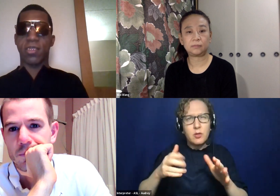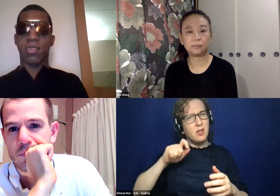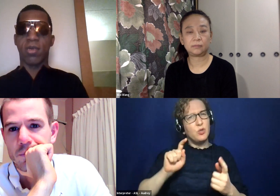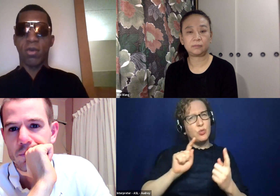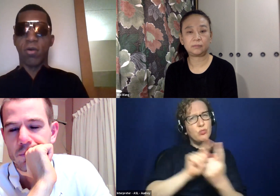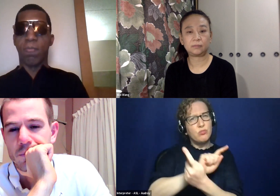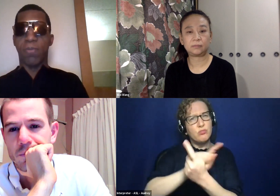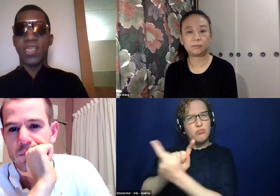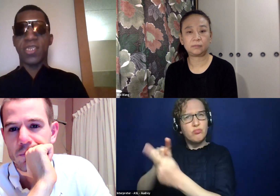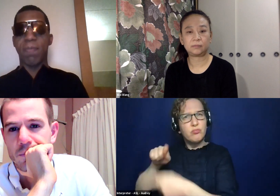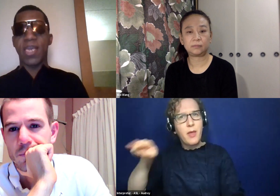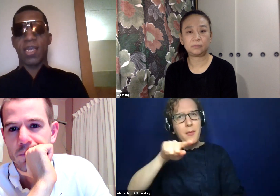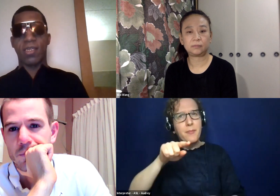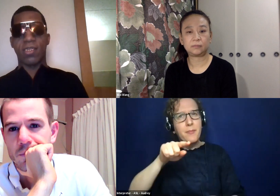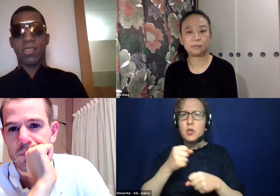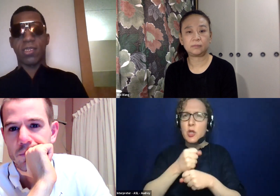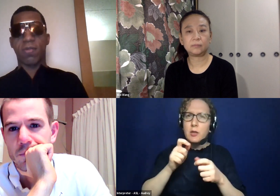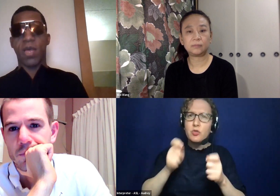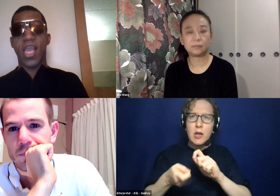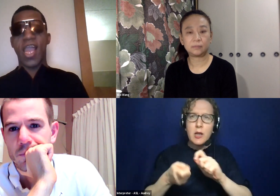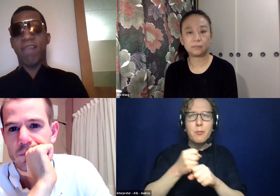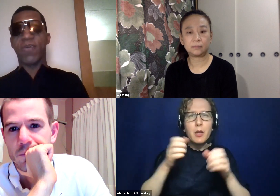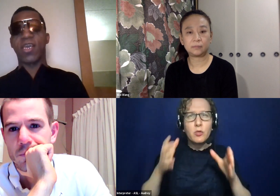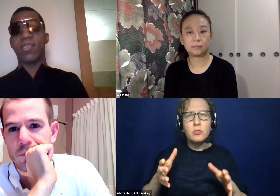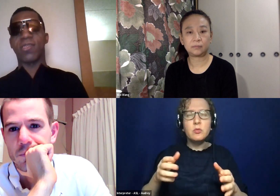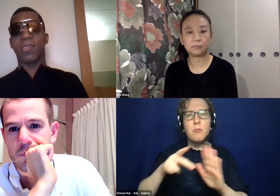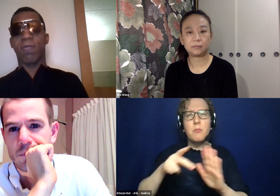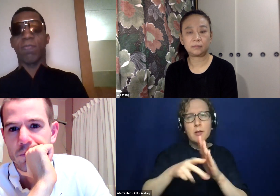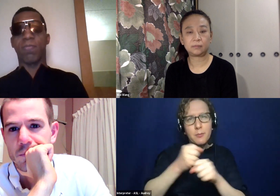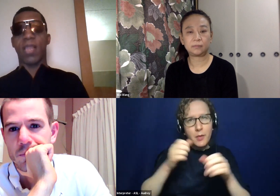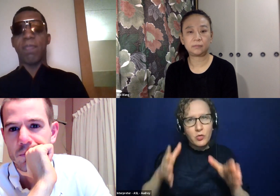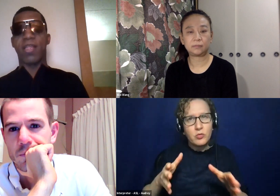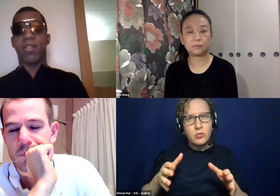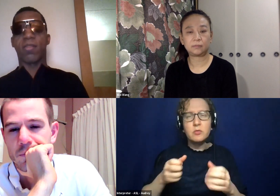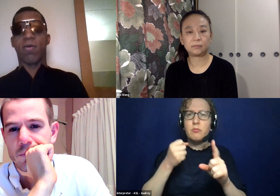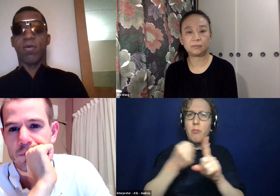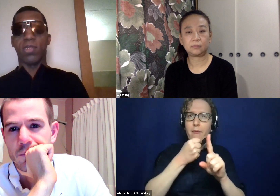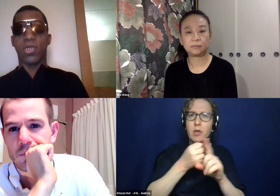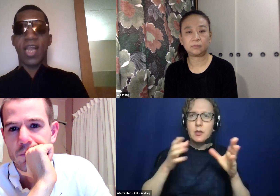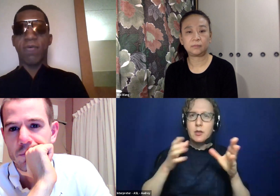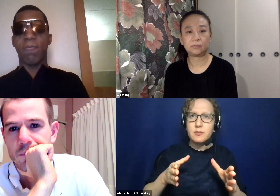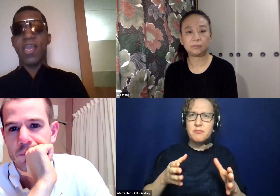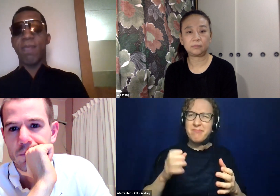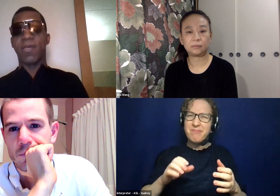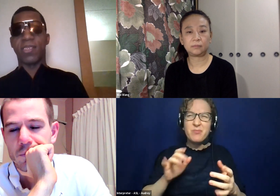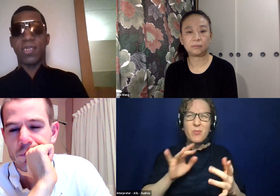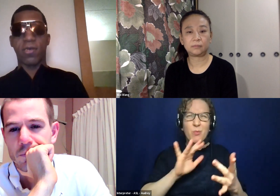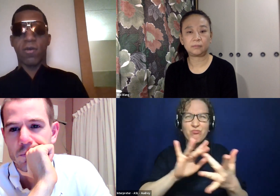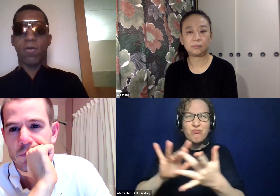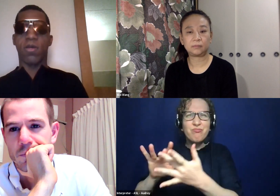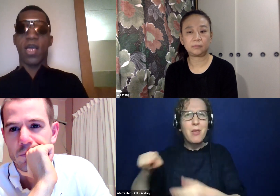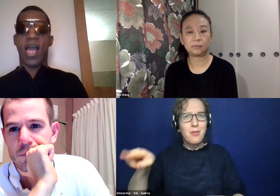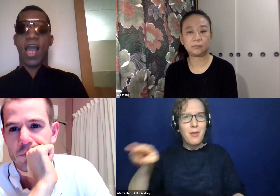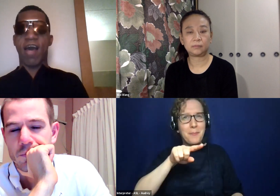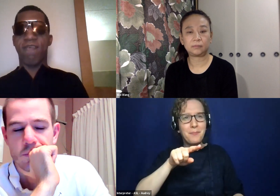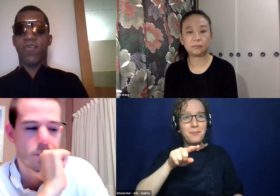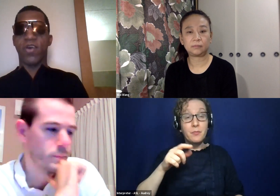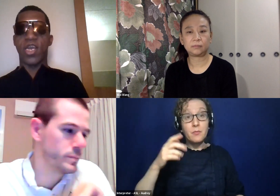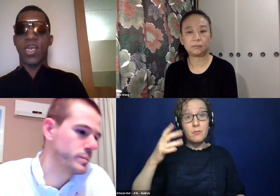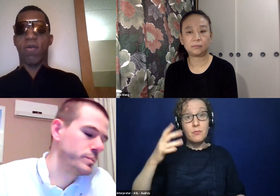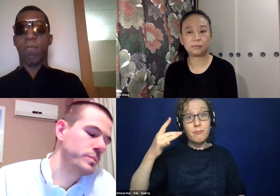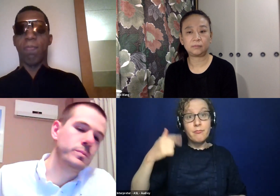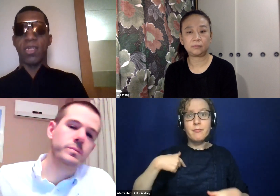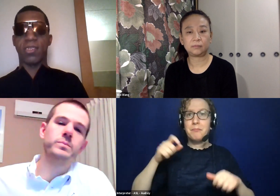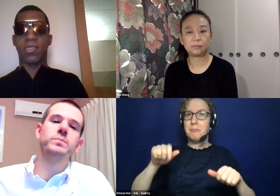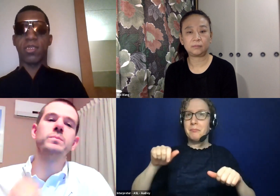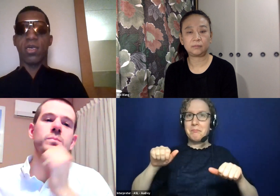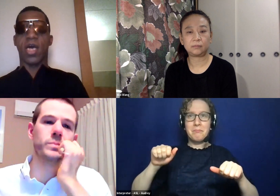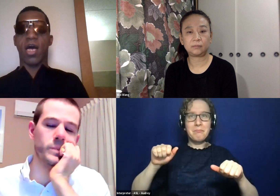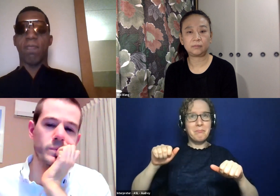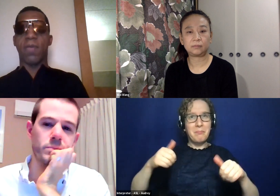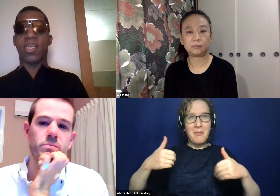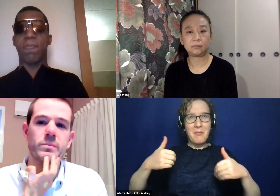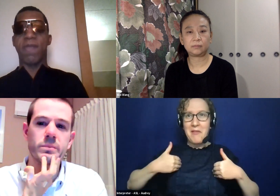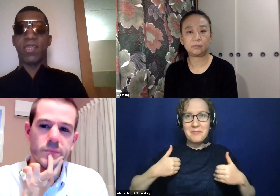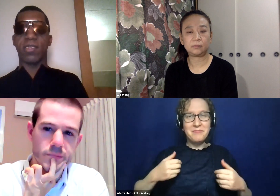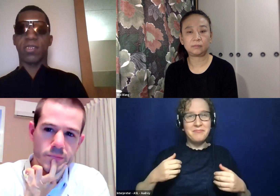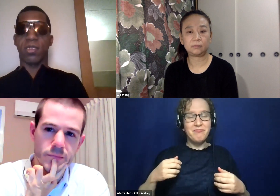policy makers, advocates, I mean, so that I would be able to have a robust experience